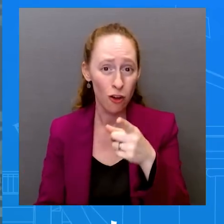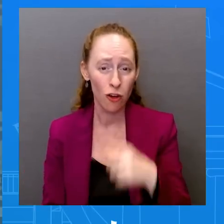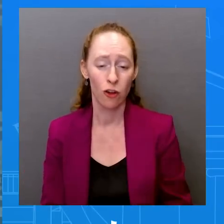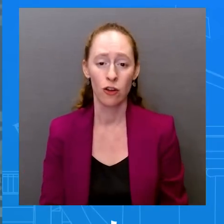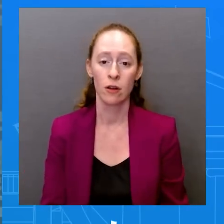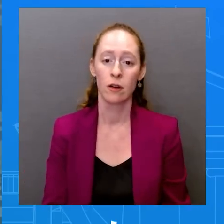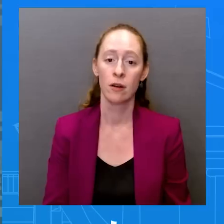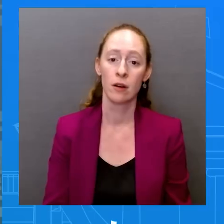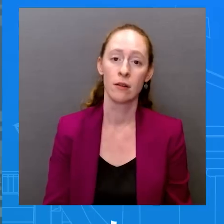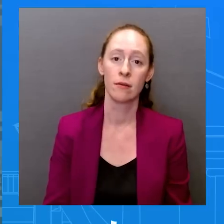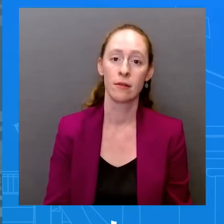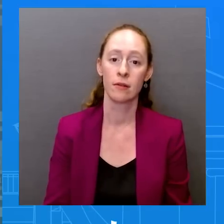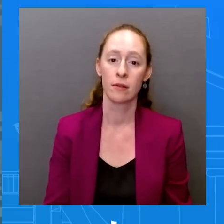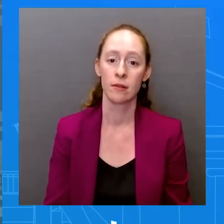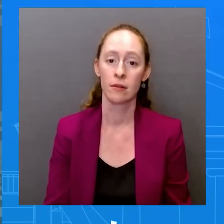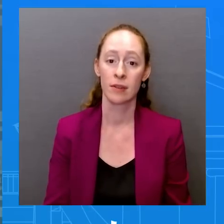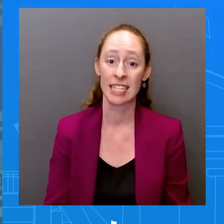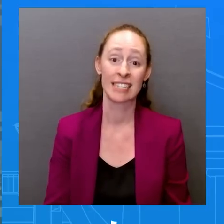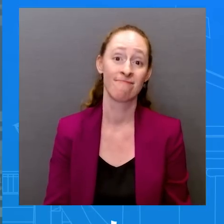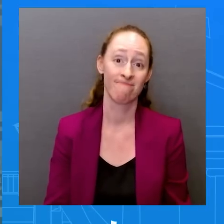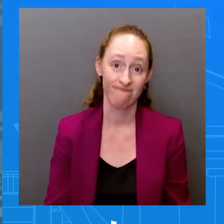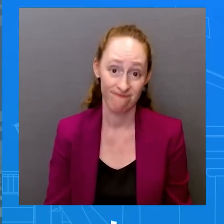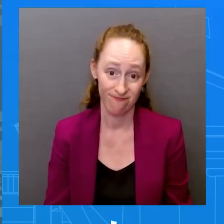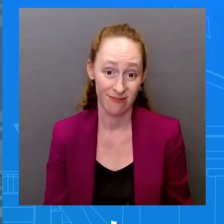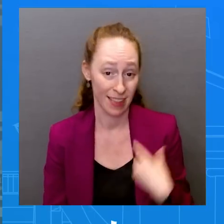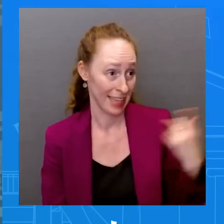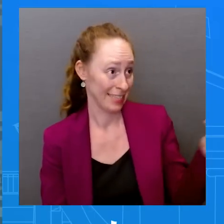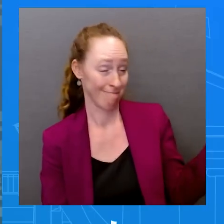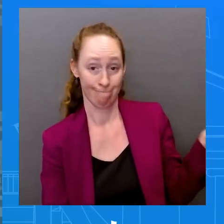We have made some cuts here and there to the --